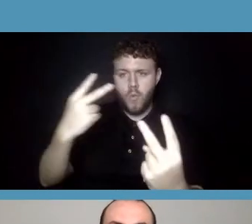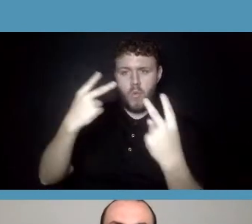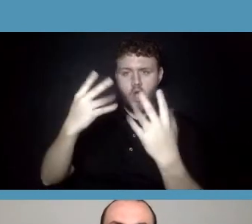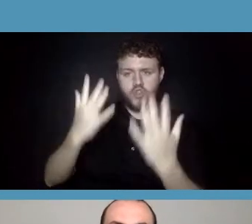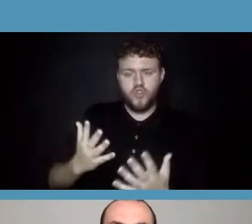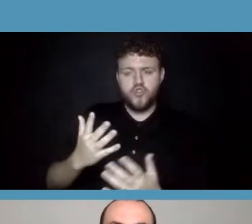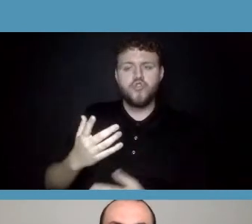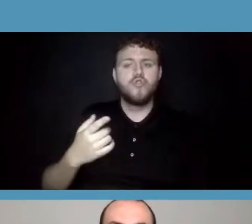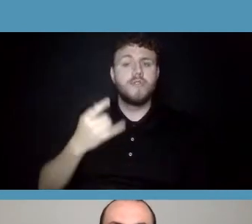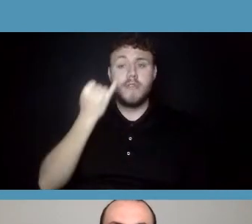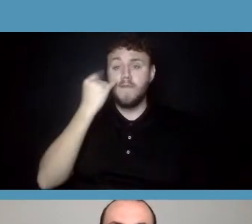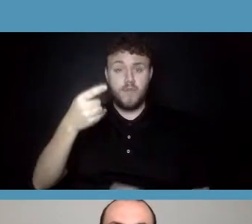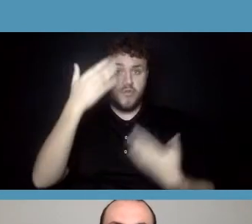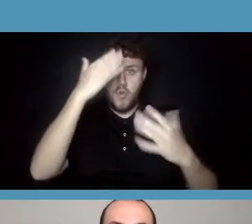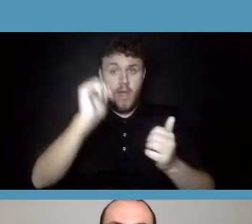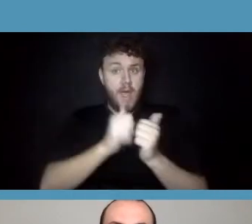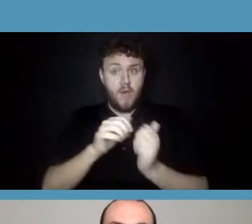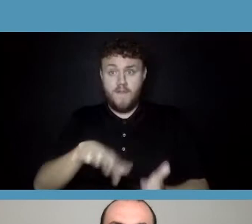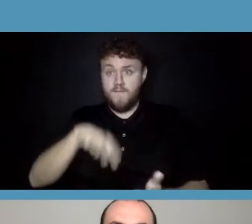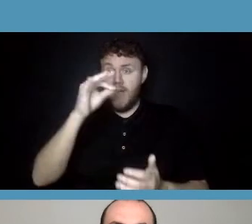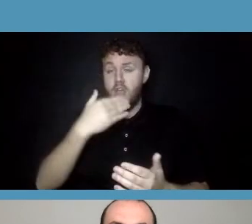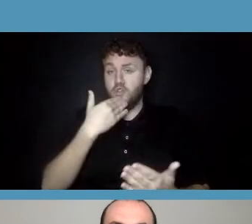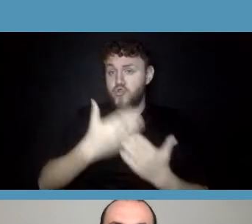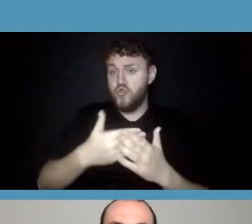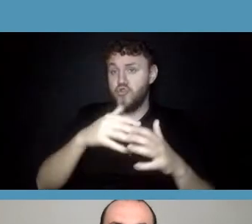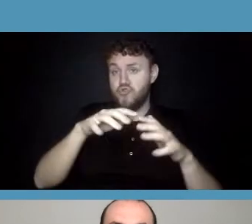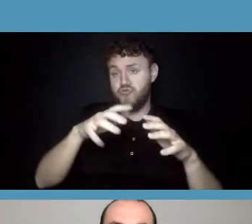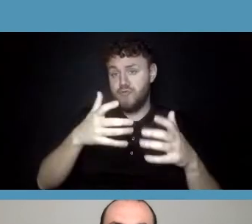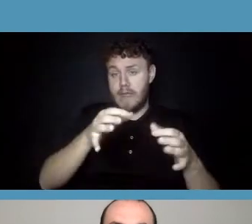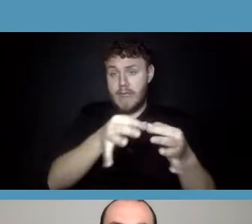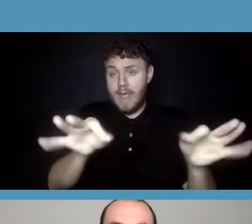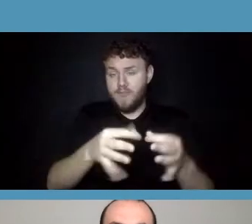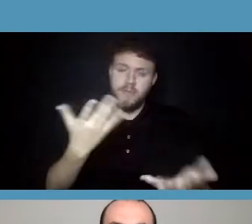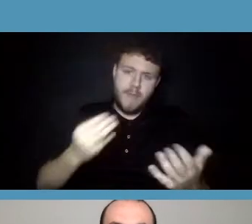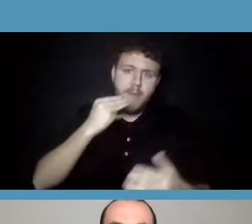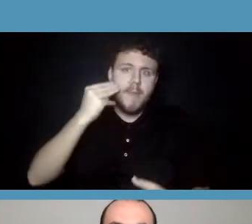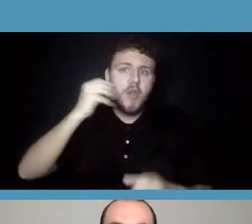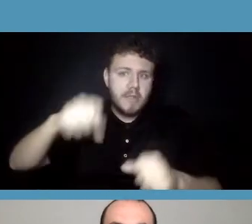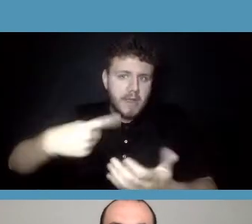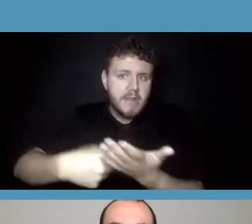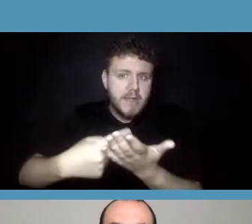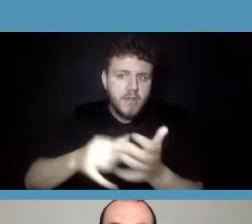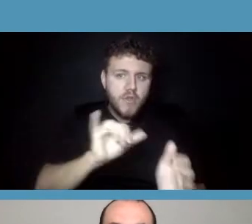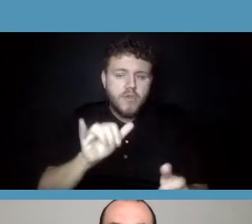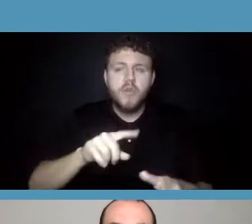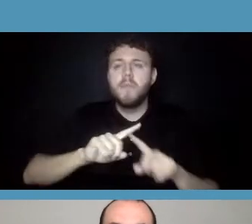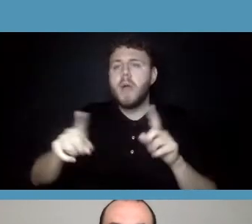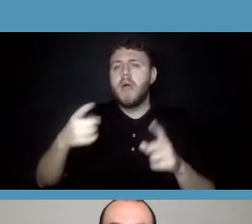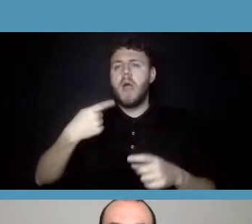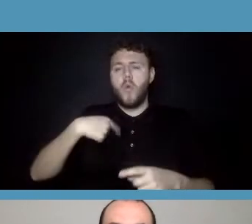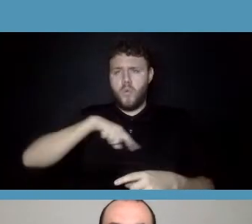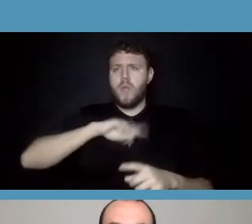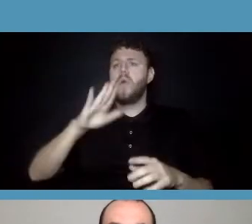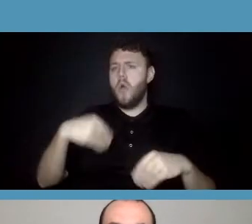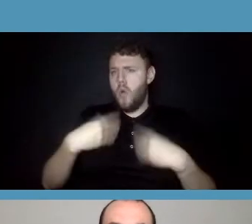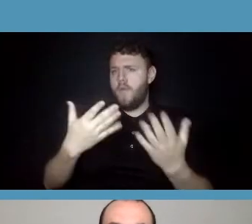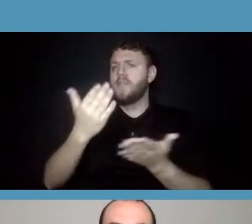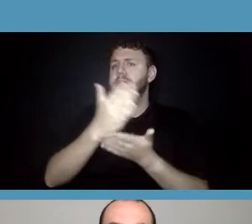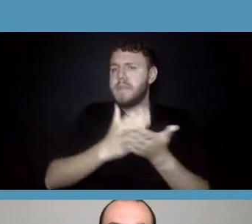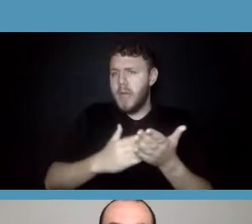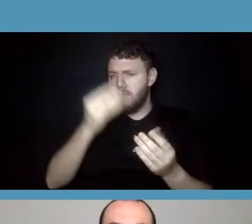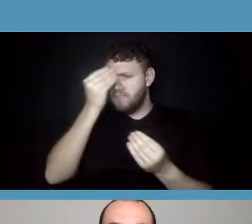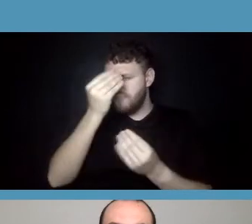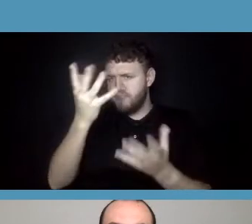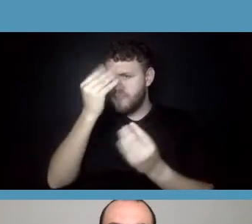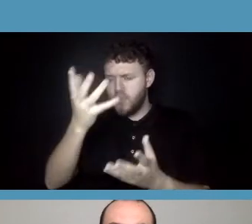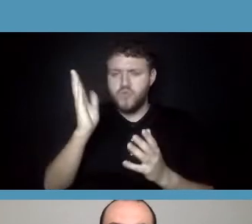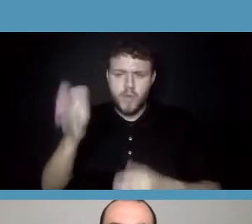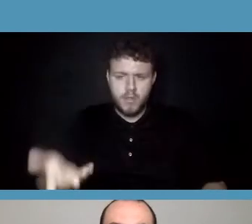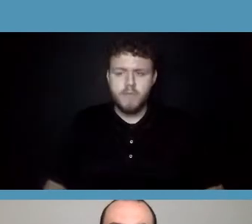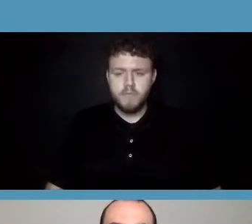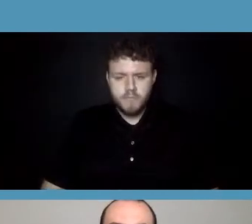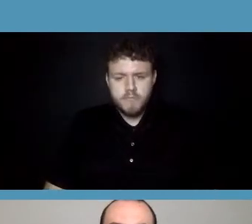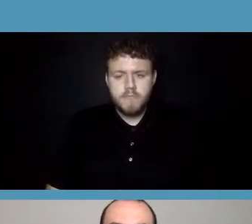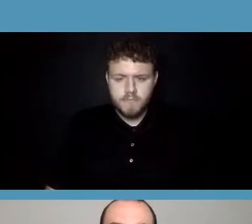to find good captions. I am sure Meredith can talk more to that and offer suggestions because it should not be that much.